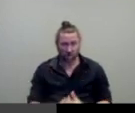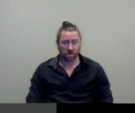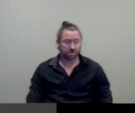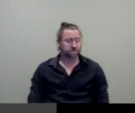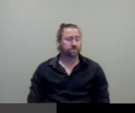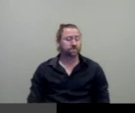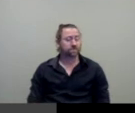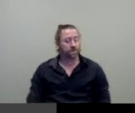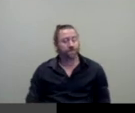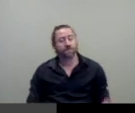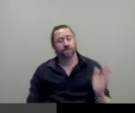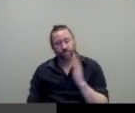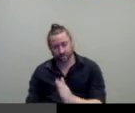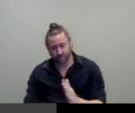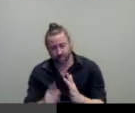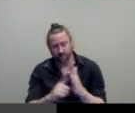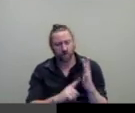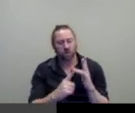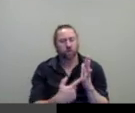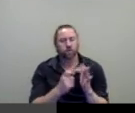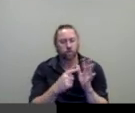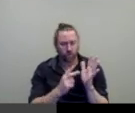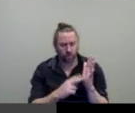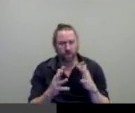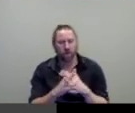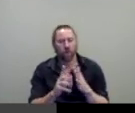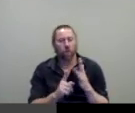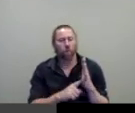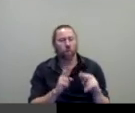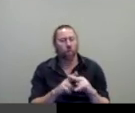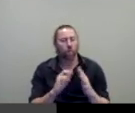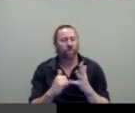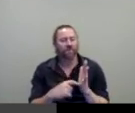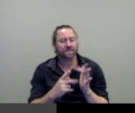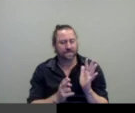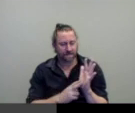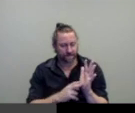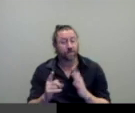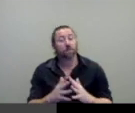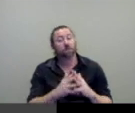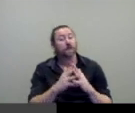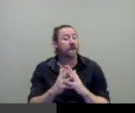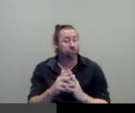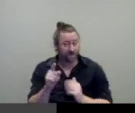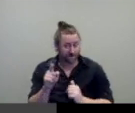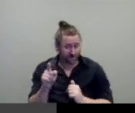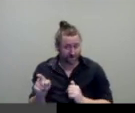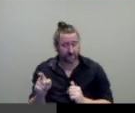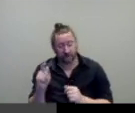and then we have Jordan Wolfson who is an American artist whose recent rise to fame